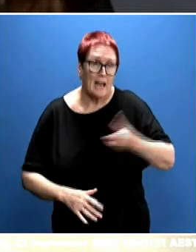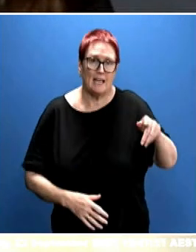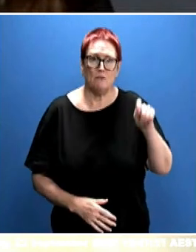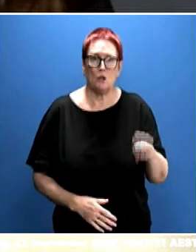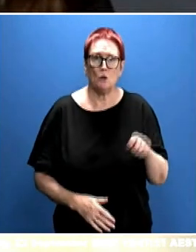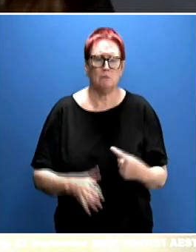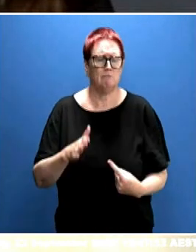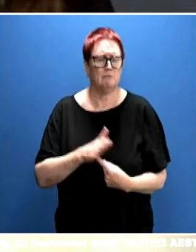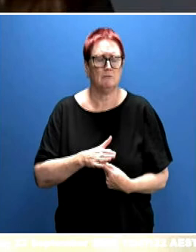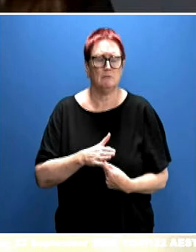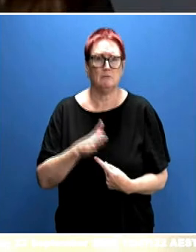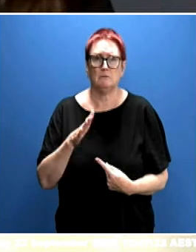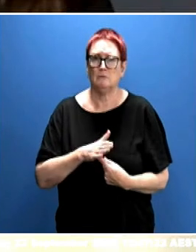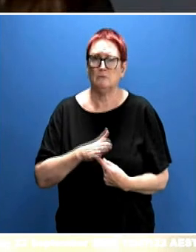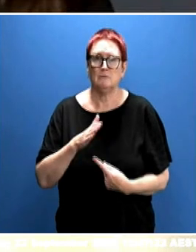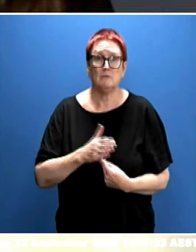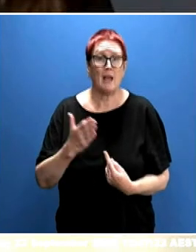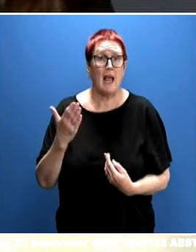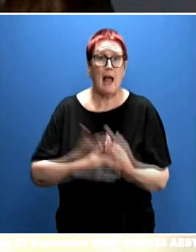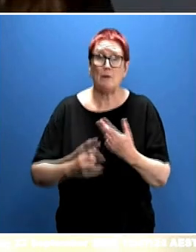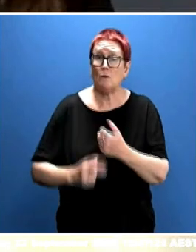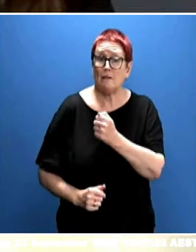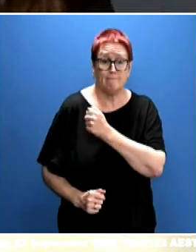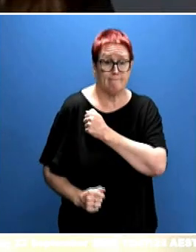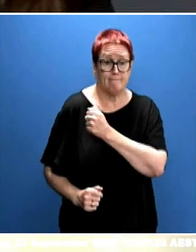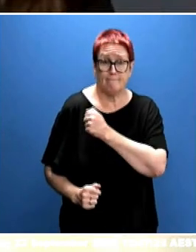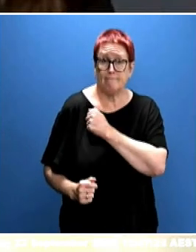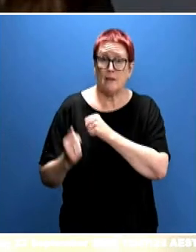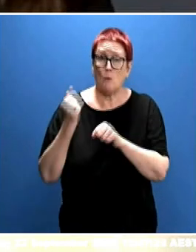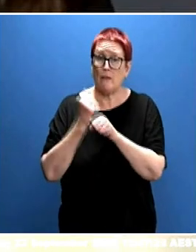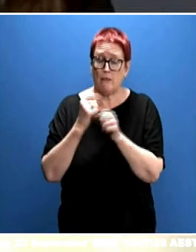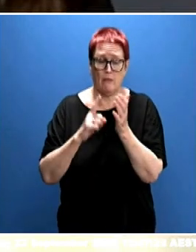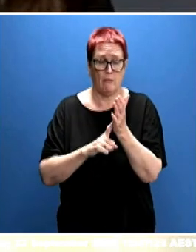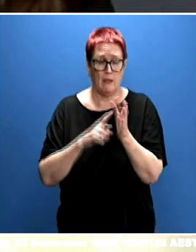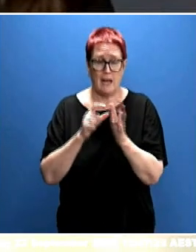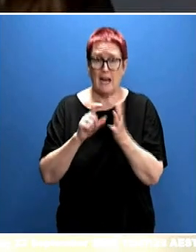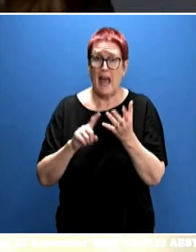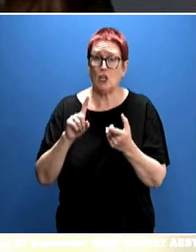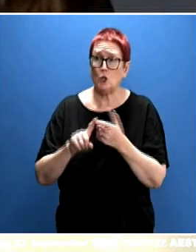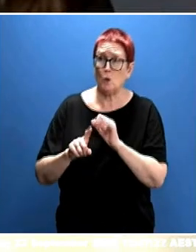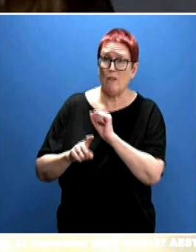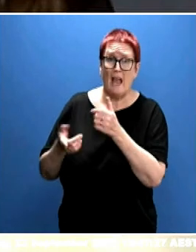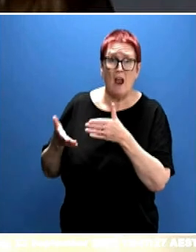They've done it in Canada with reports as well. We need it to happen here, because things won't change.